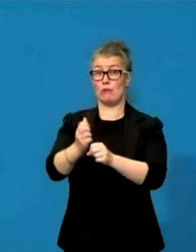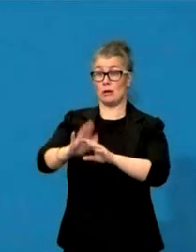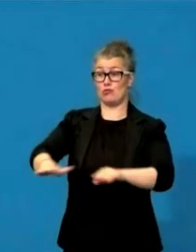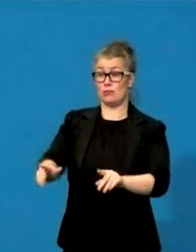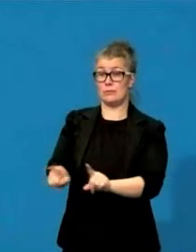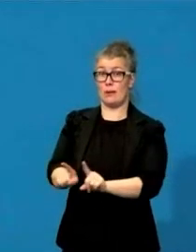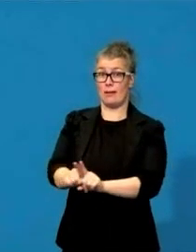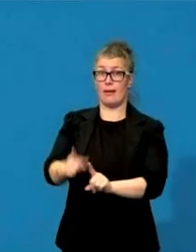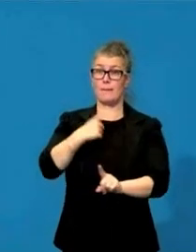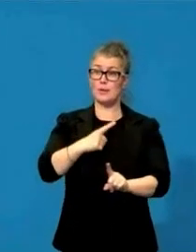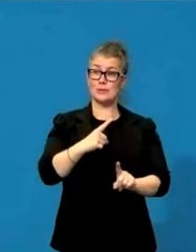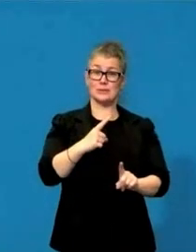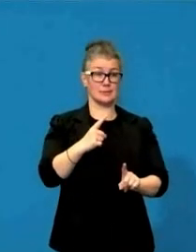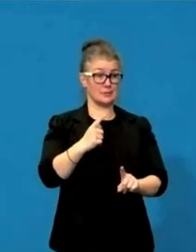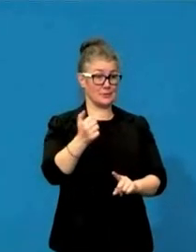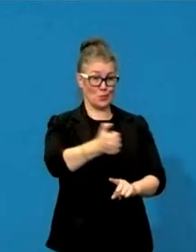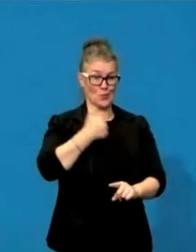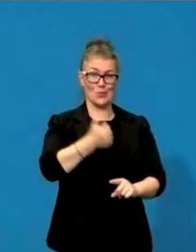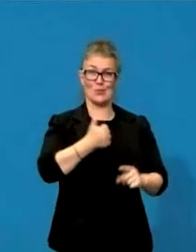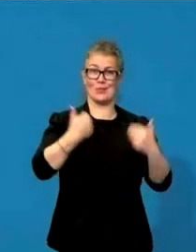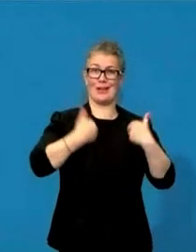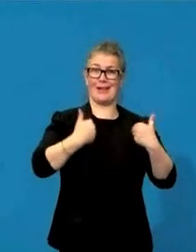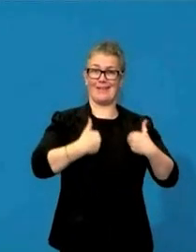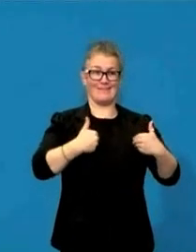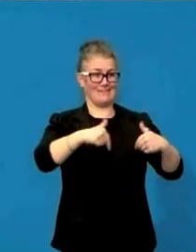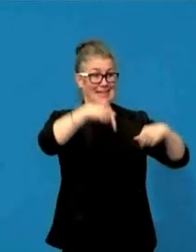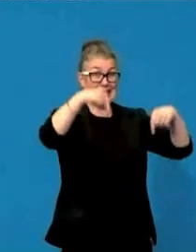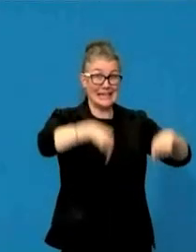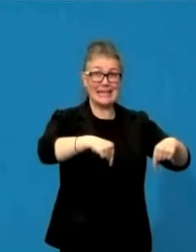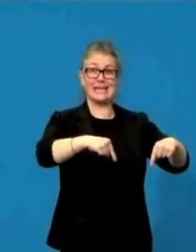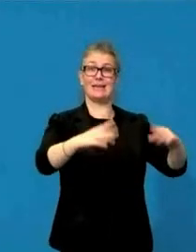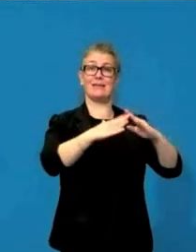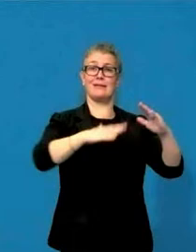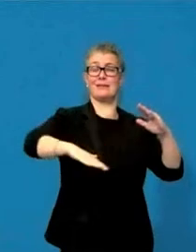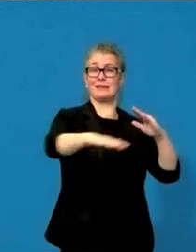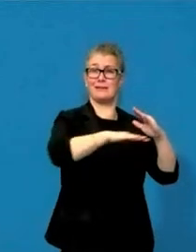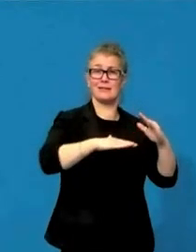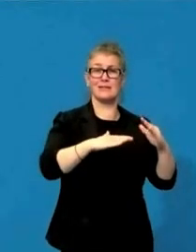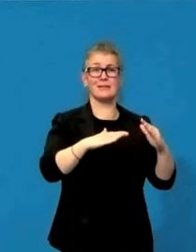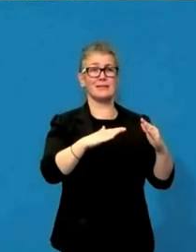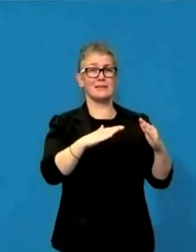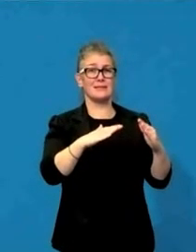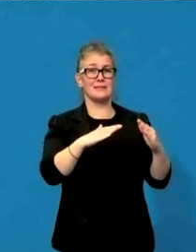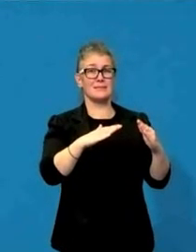here in this environment and I know the - you know, the ability of my own - my own